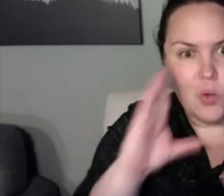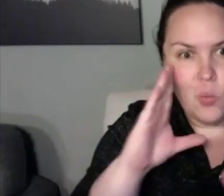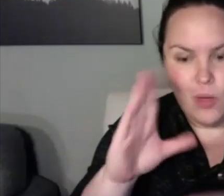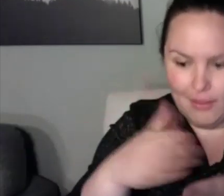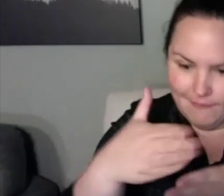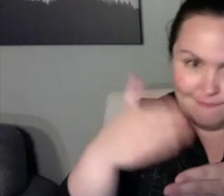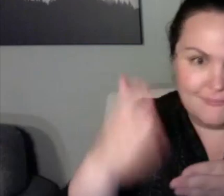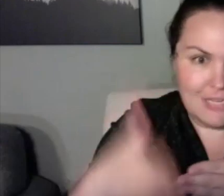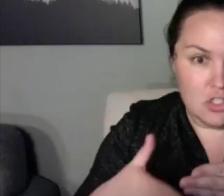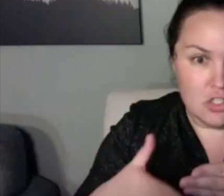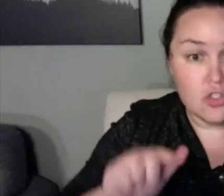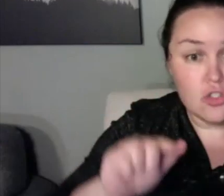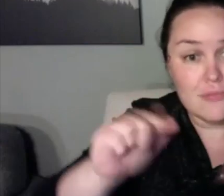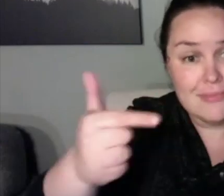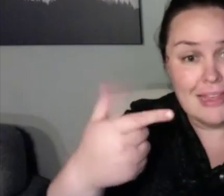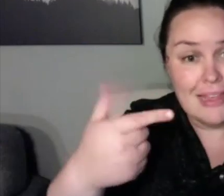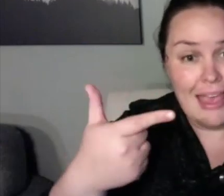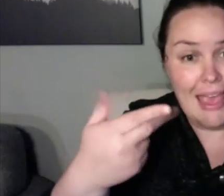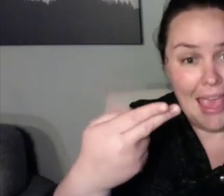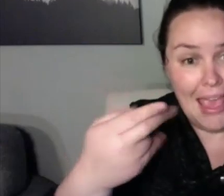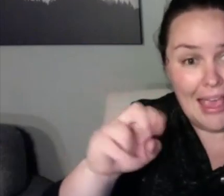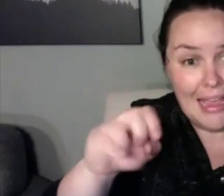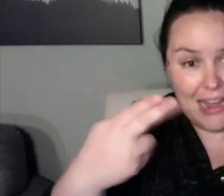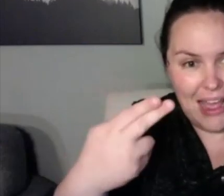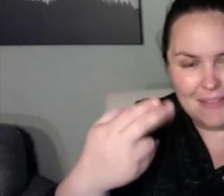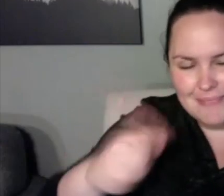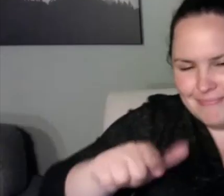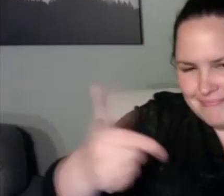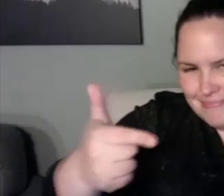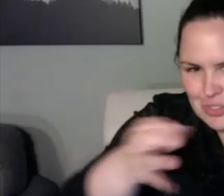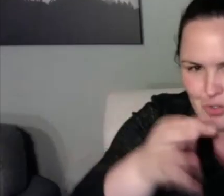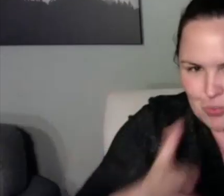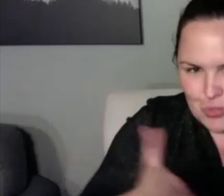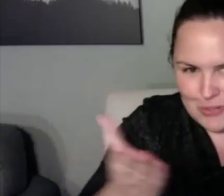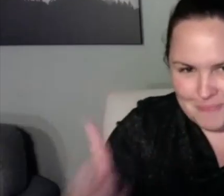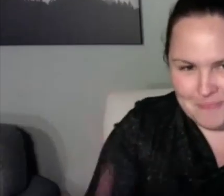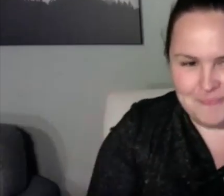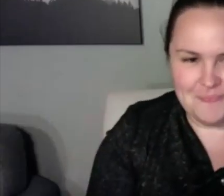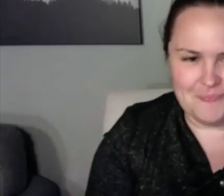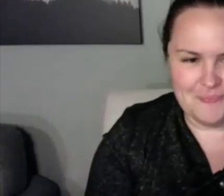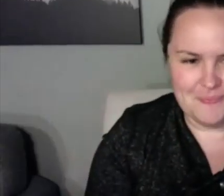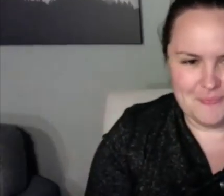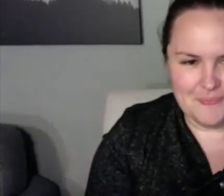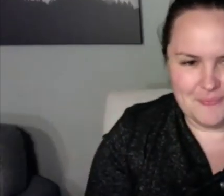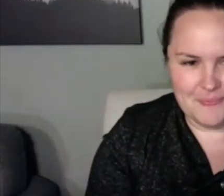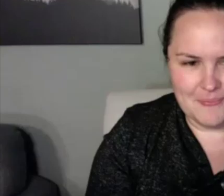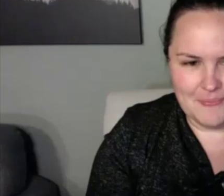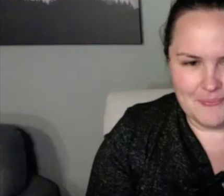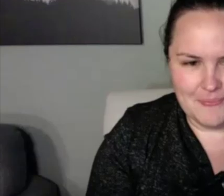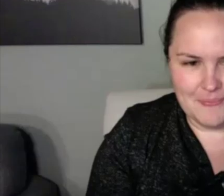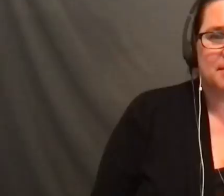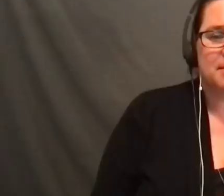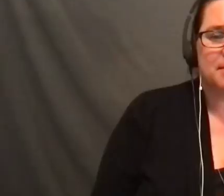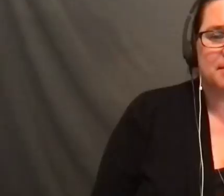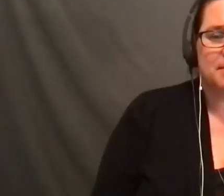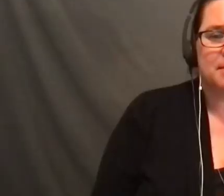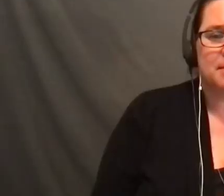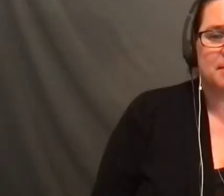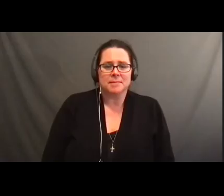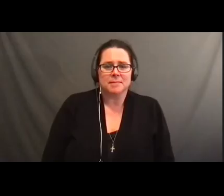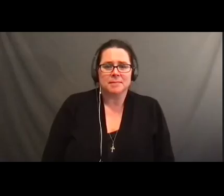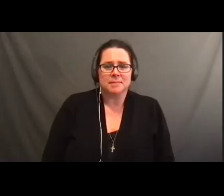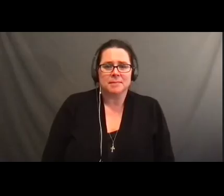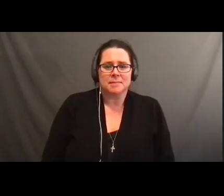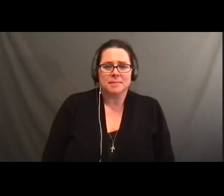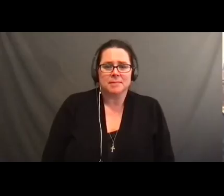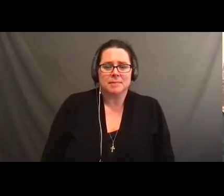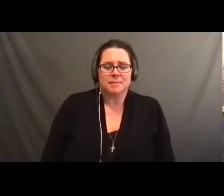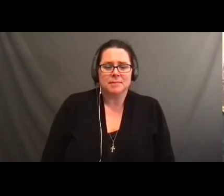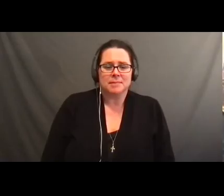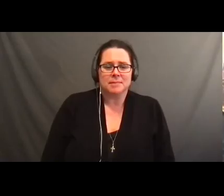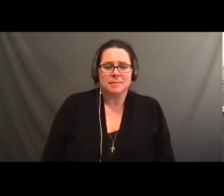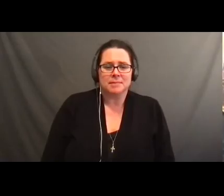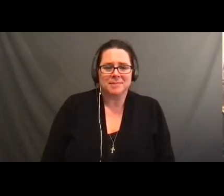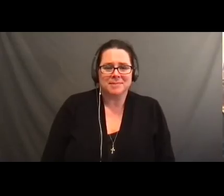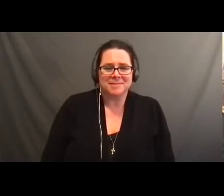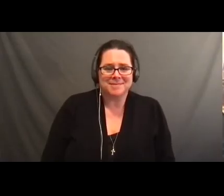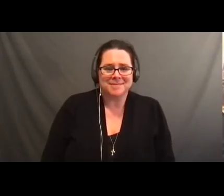Go ahead, Hannah. >> Hannah’s dad: That’s just, uh.